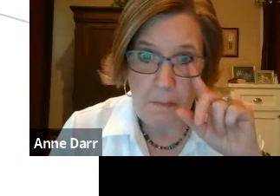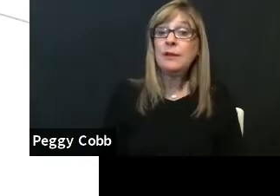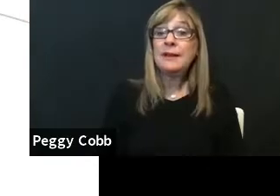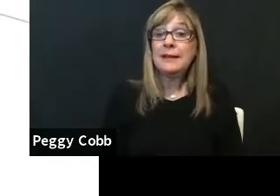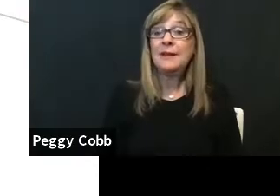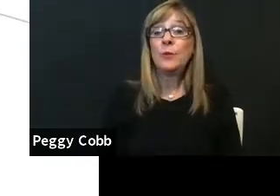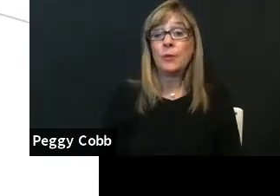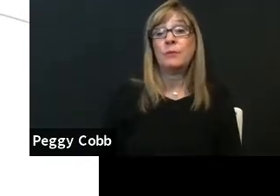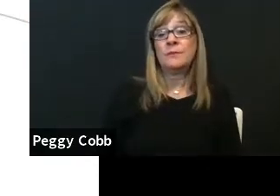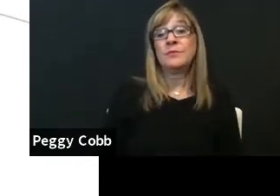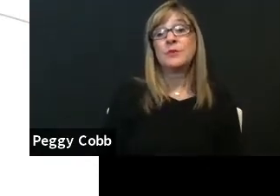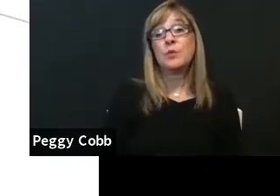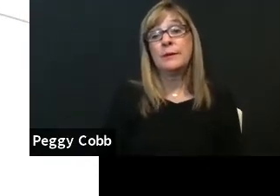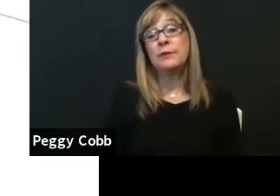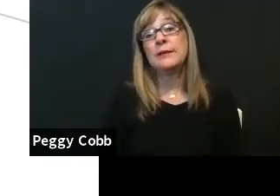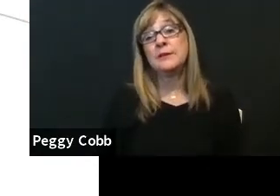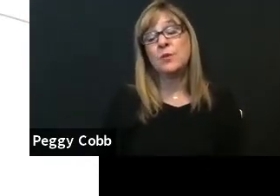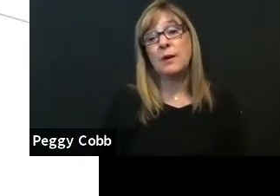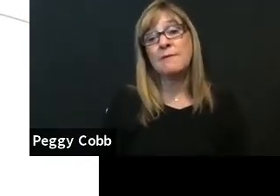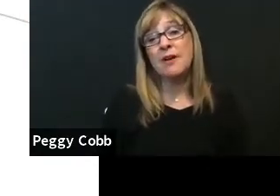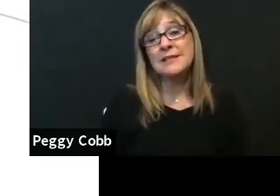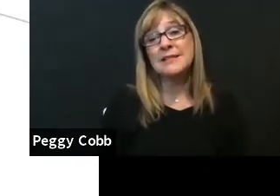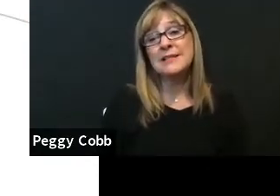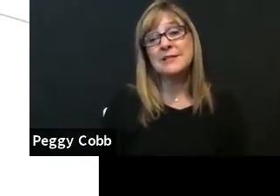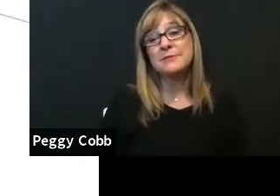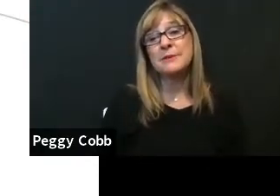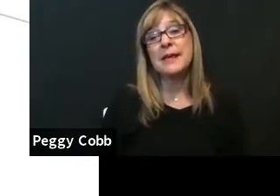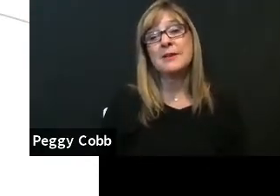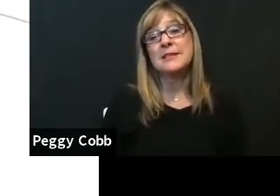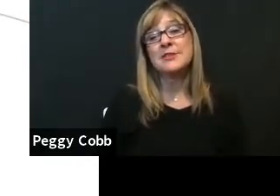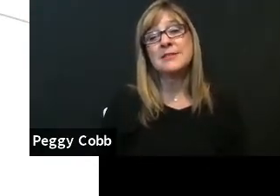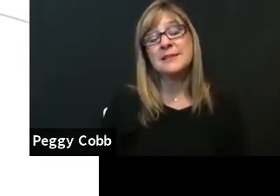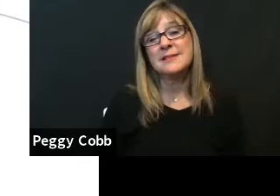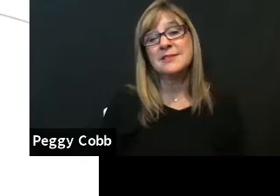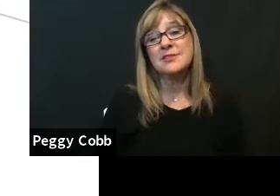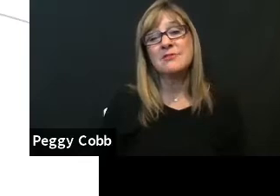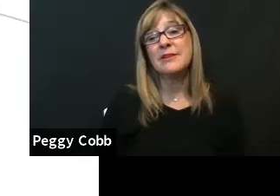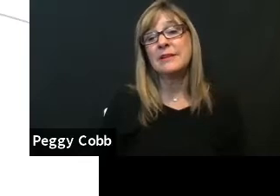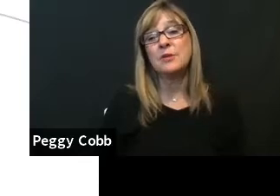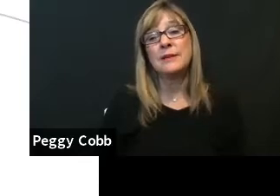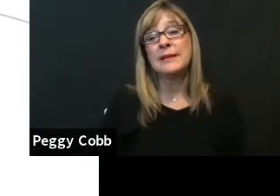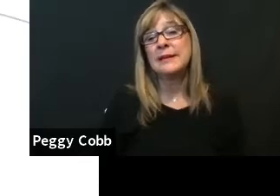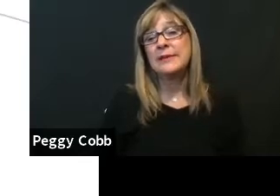We really do welcome volunteers but our senior citizens are very lonely.